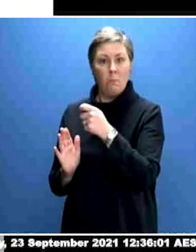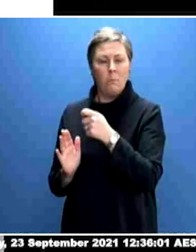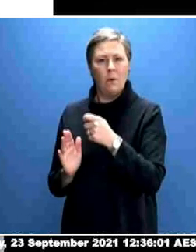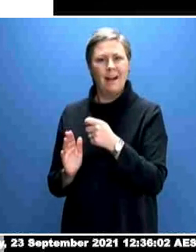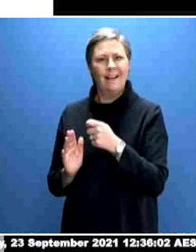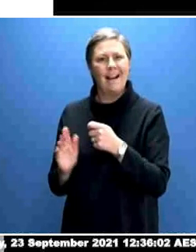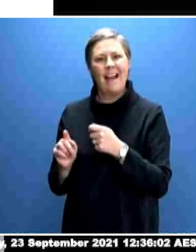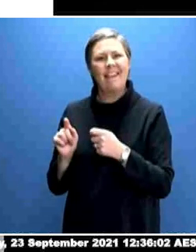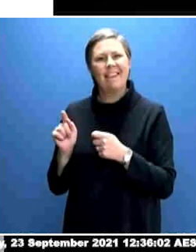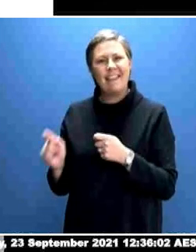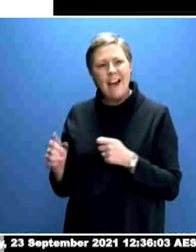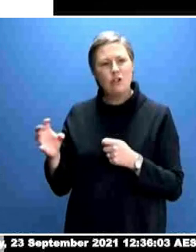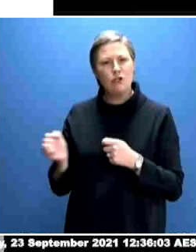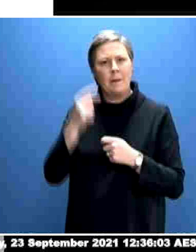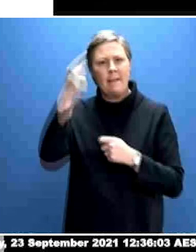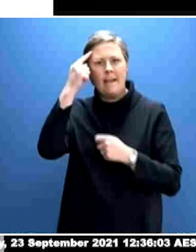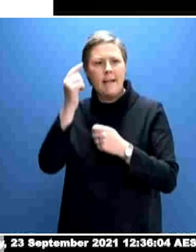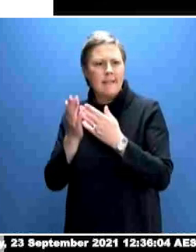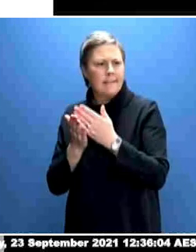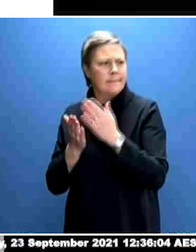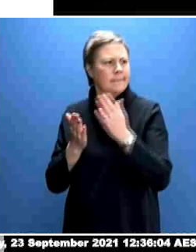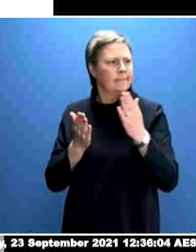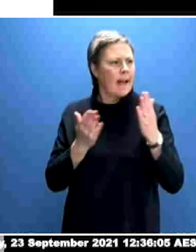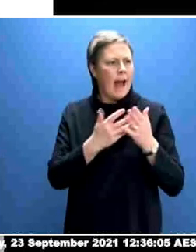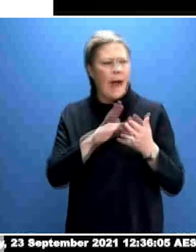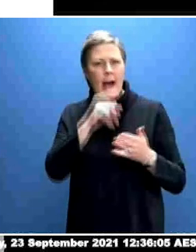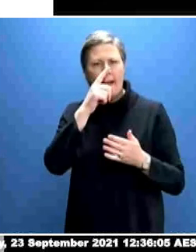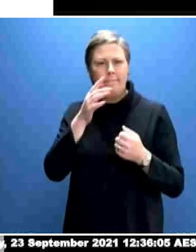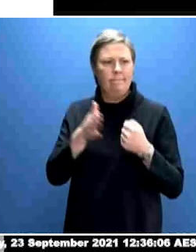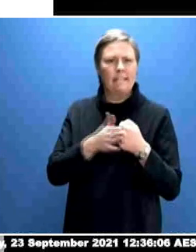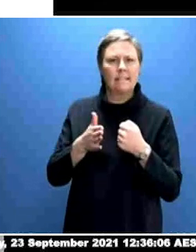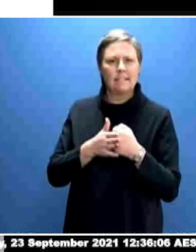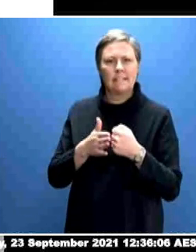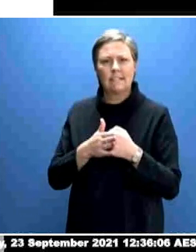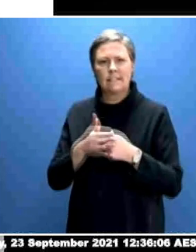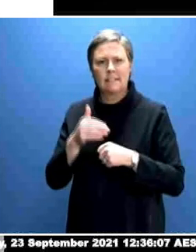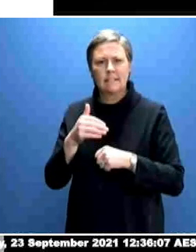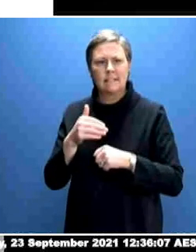If they haven't been able to find appropriate communication, appropriate